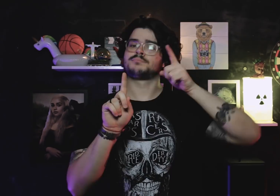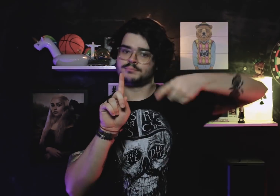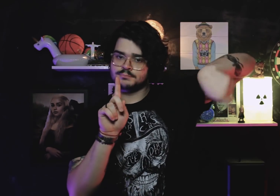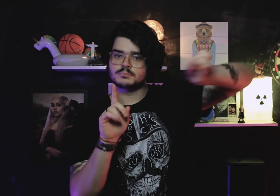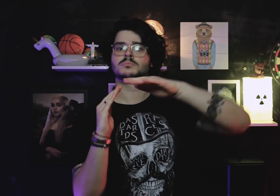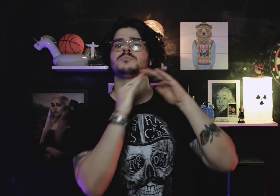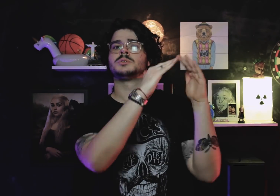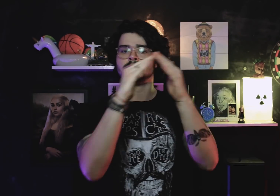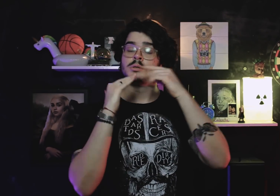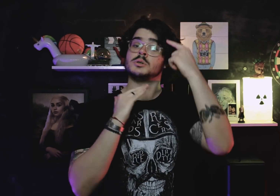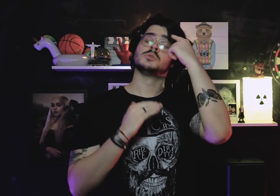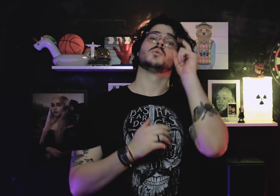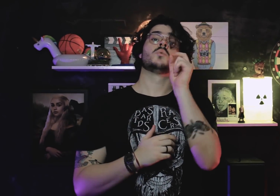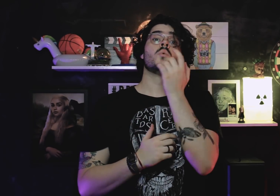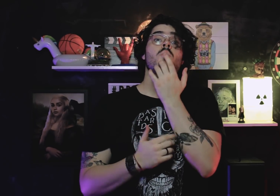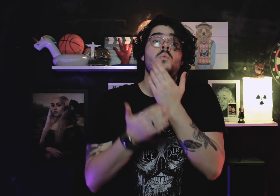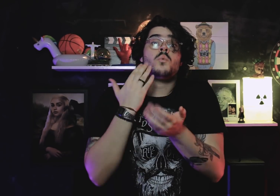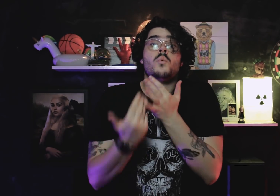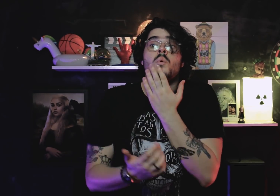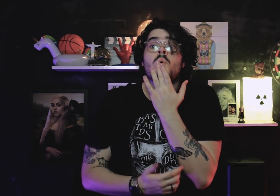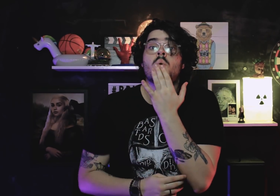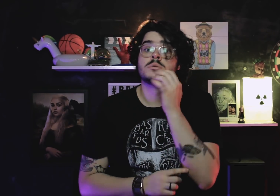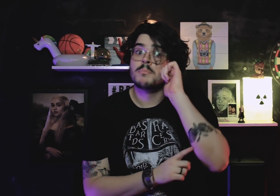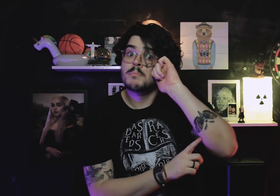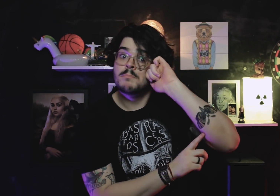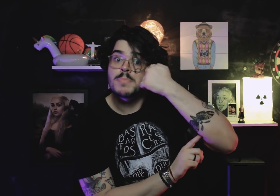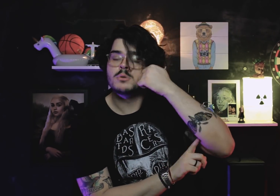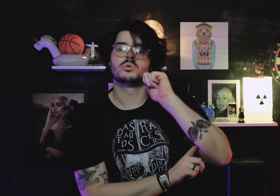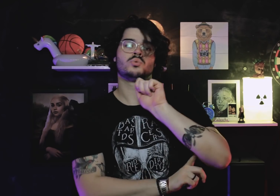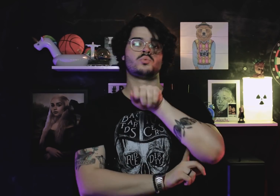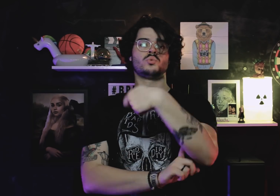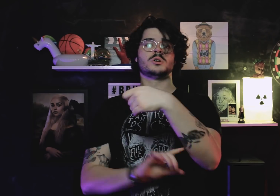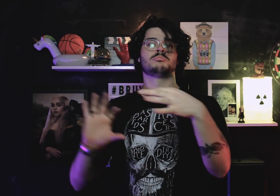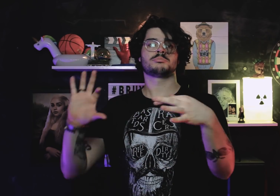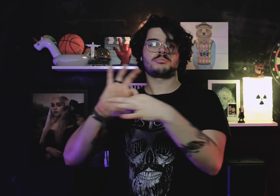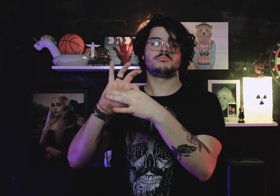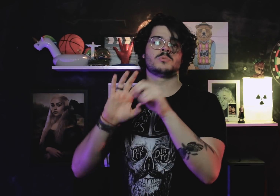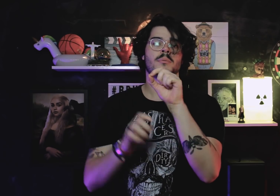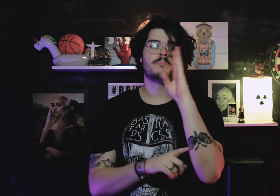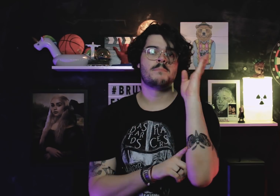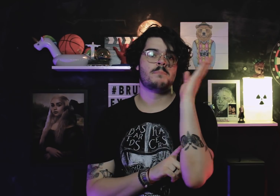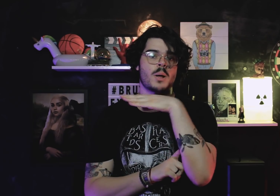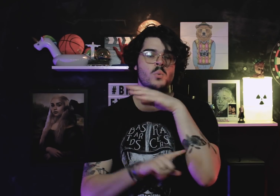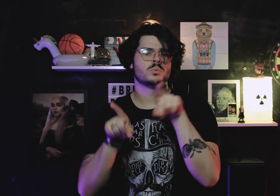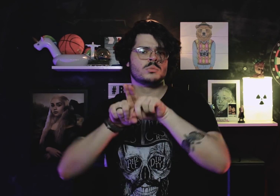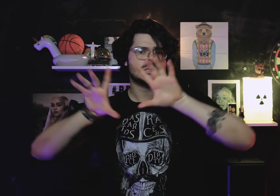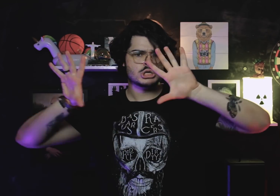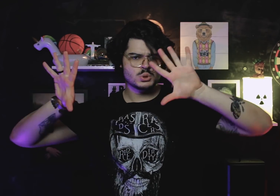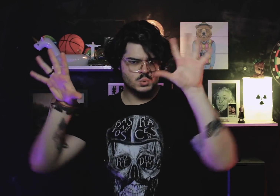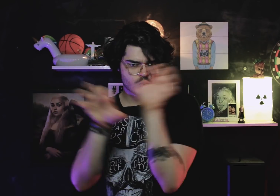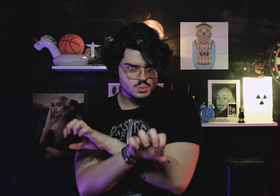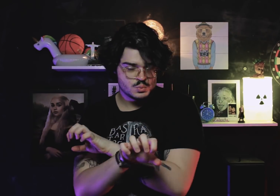Well, black color was associated with evil and darkness, so ...